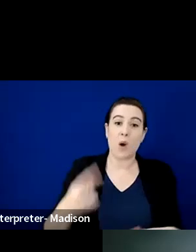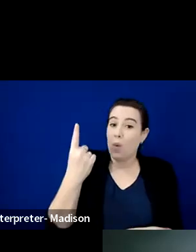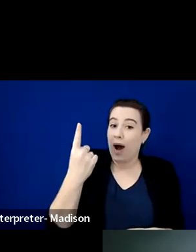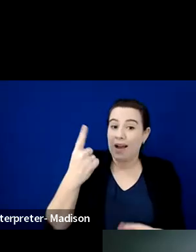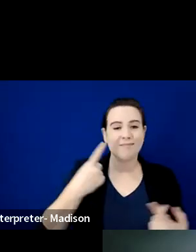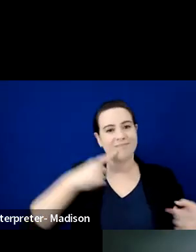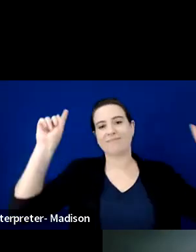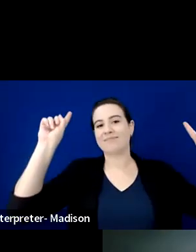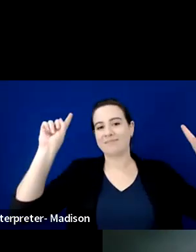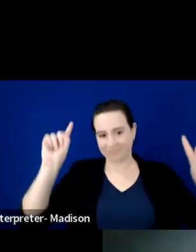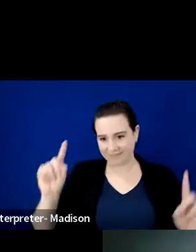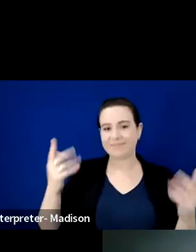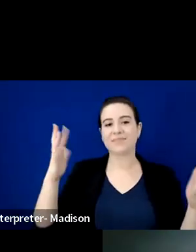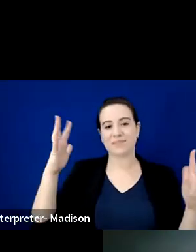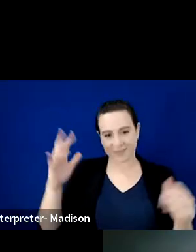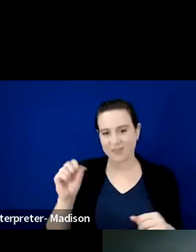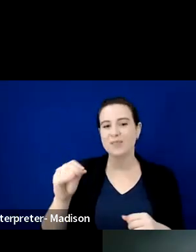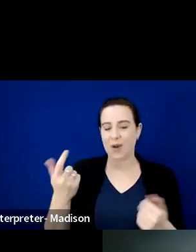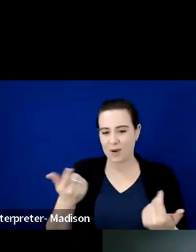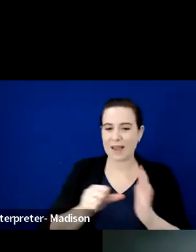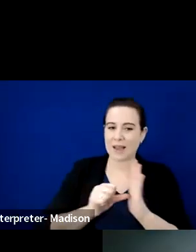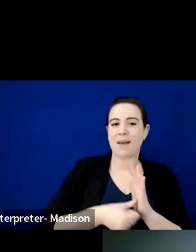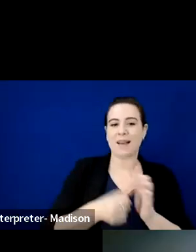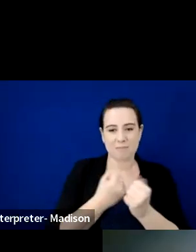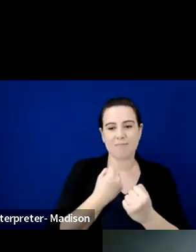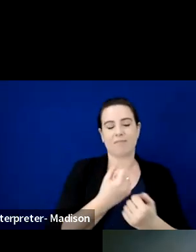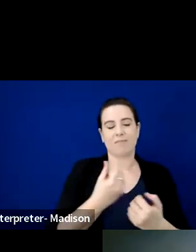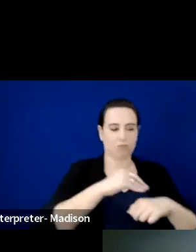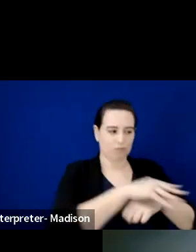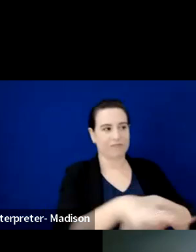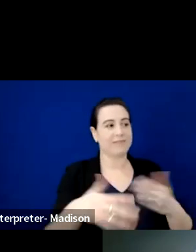A success that has come directly out of your work in Missouri is that we -- although we would hope for many more, we're able to successfully ensure that one person got vaccinated at a vaccine site that you all helped coordinate and make sure was available at a public event.